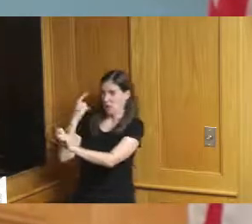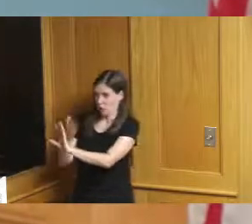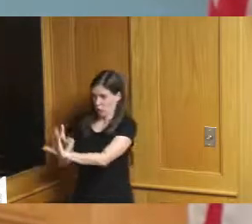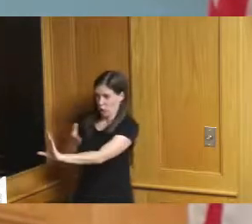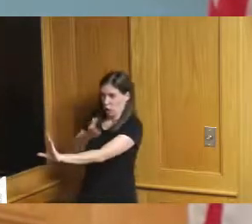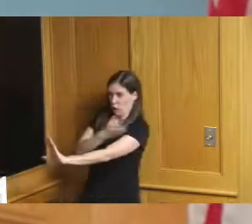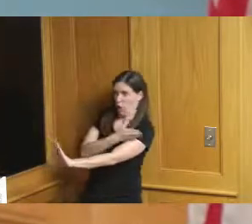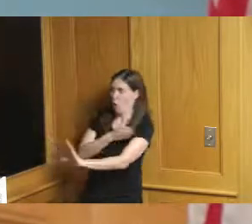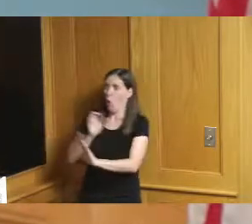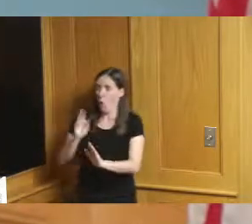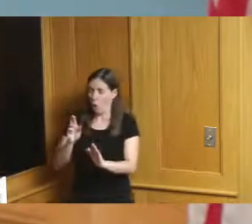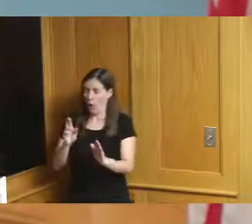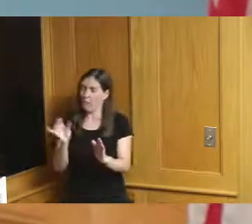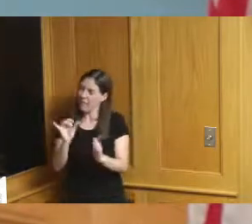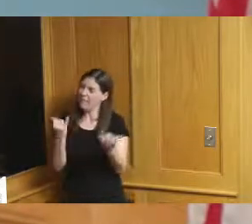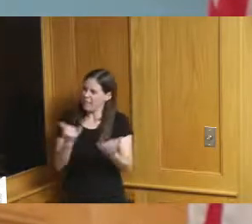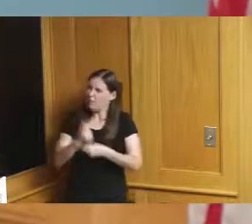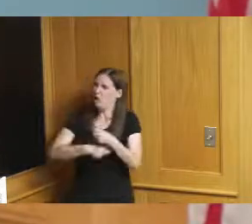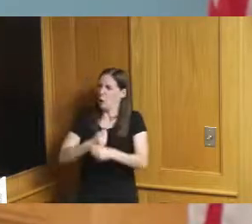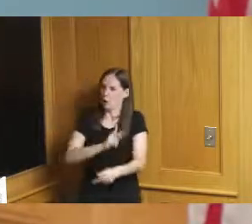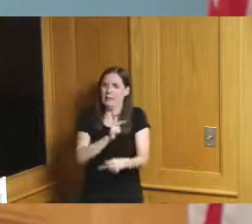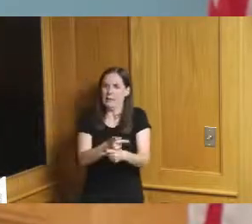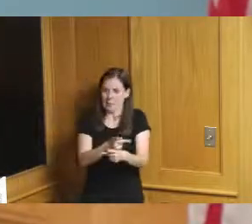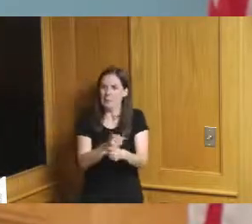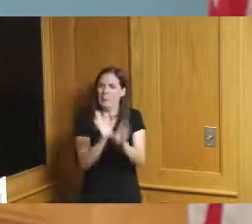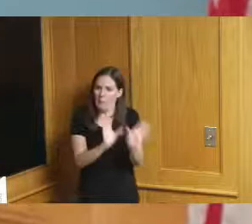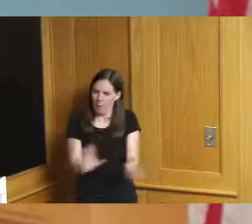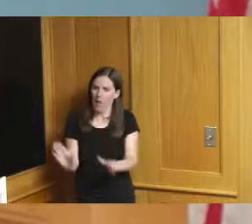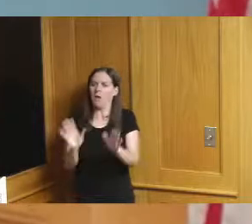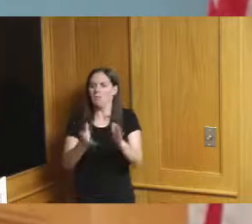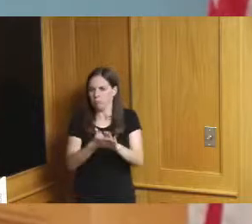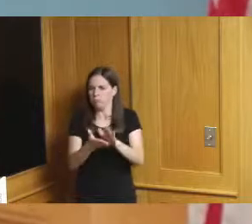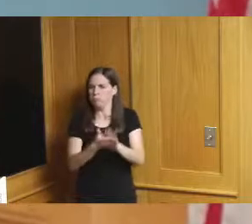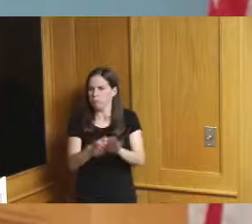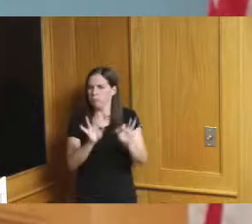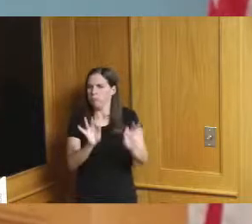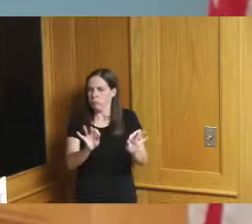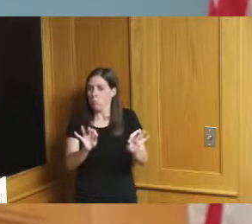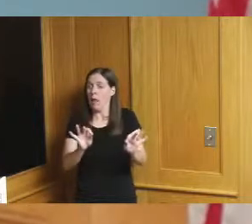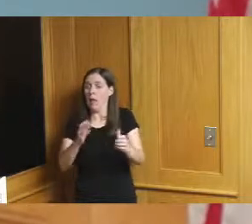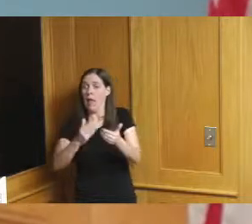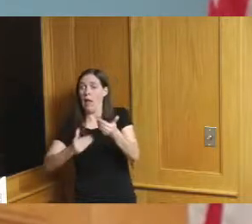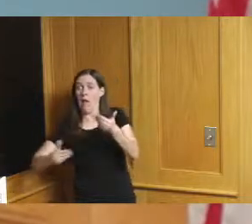what we got and then start planning whatever change that would be possible because this is